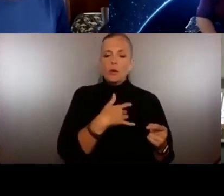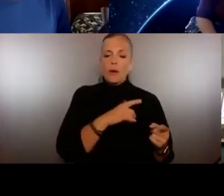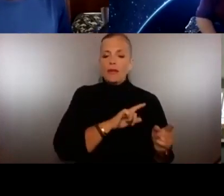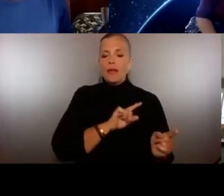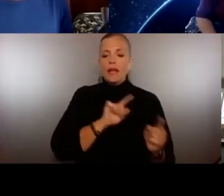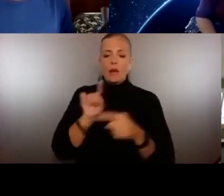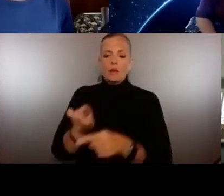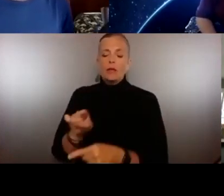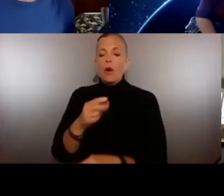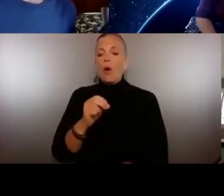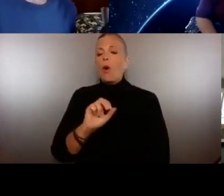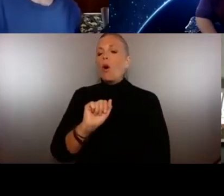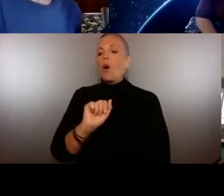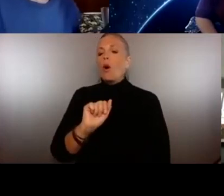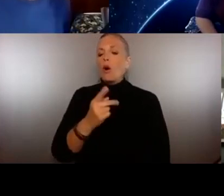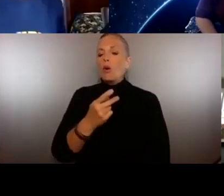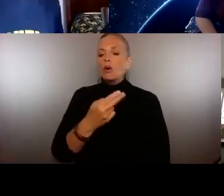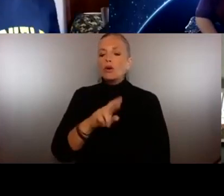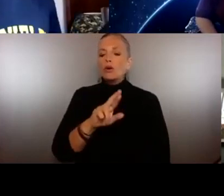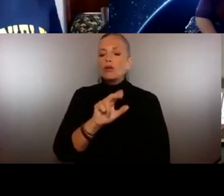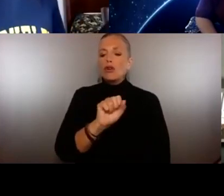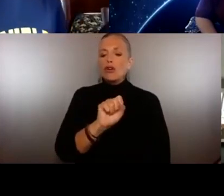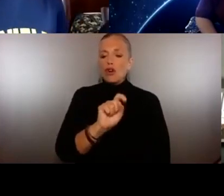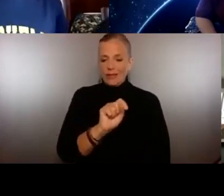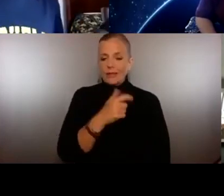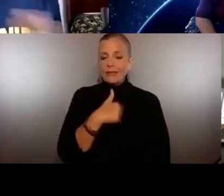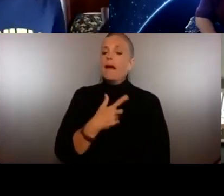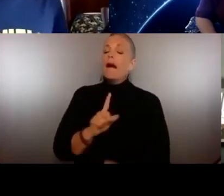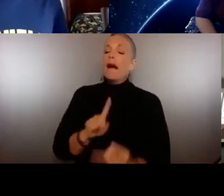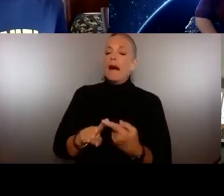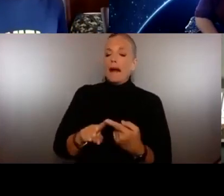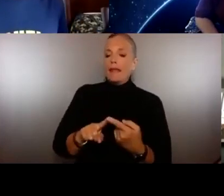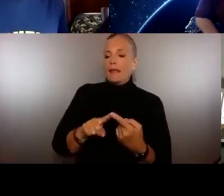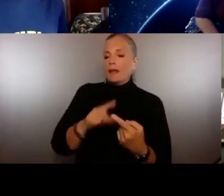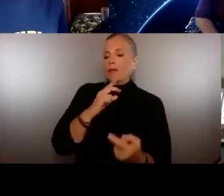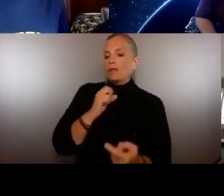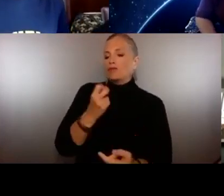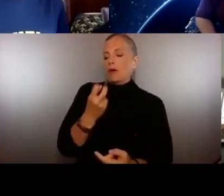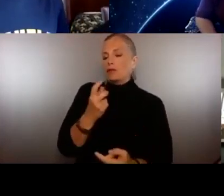And really a lot of what was going on at Jened